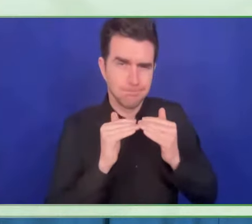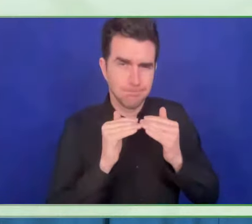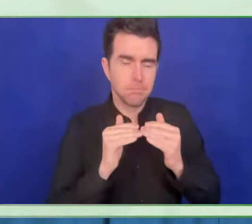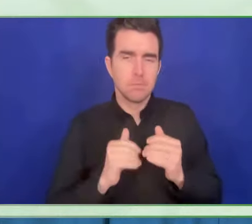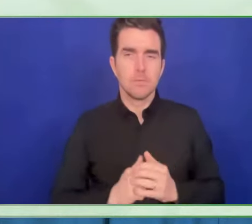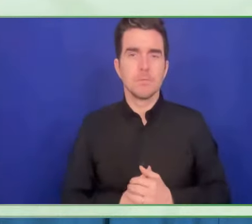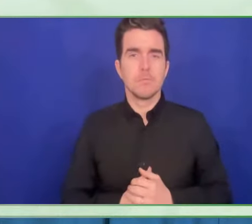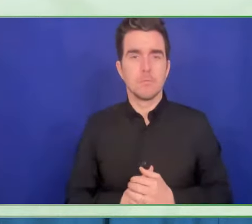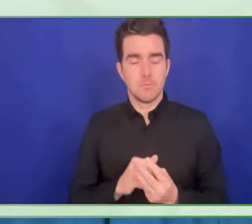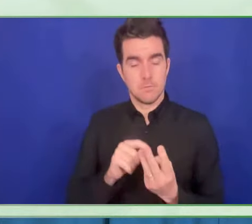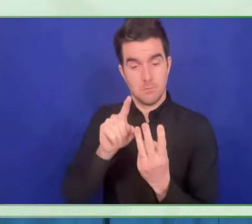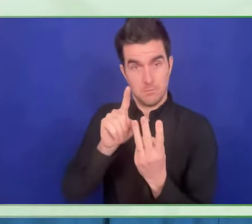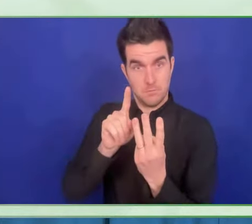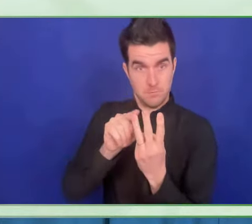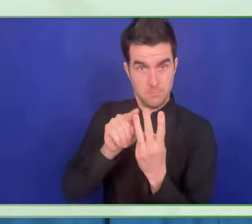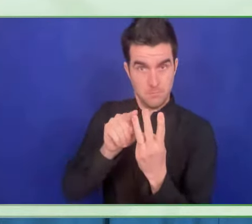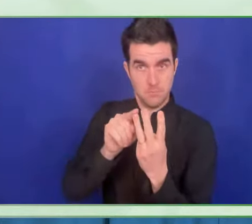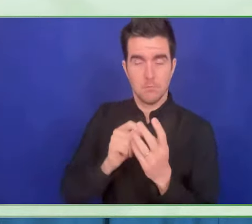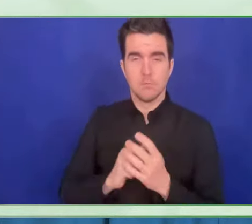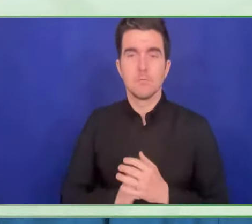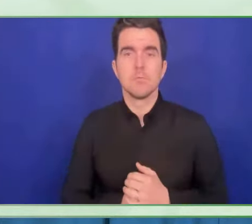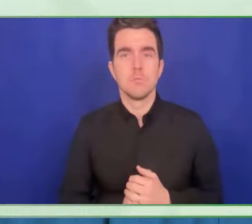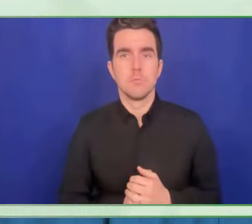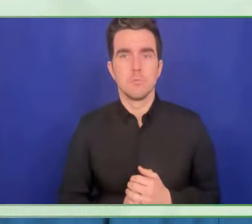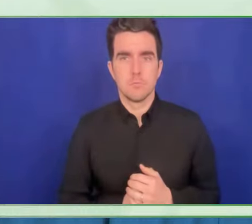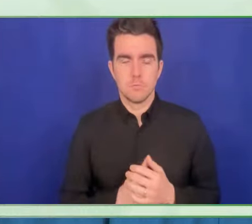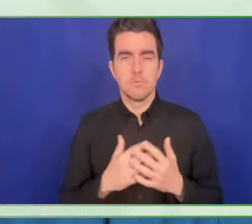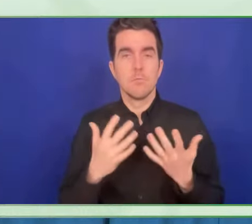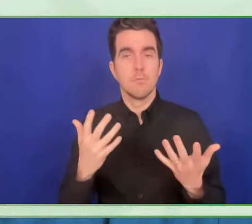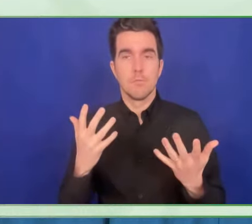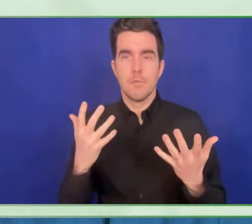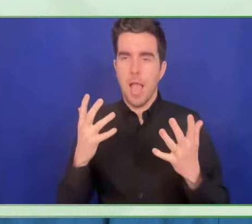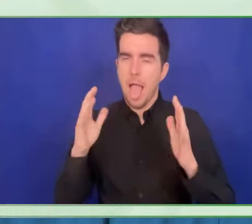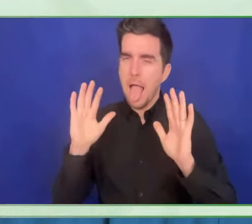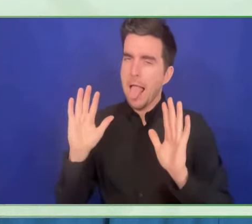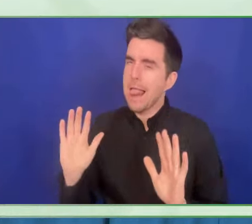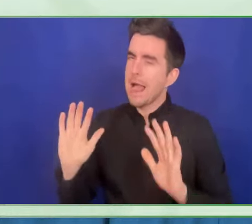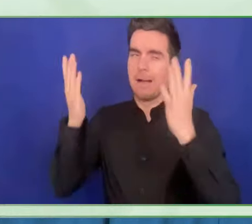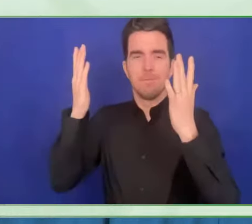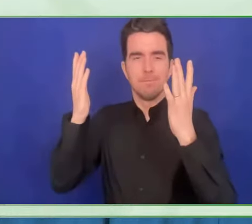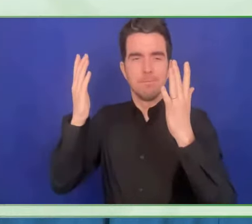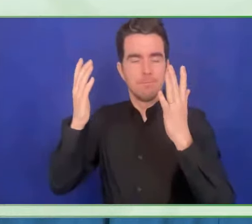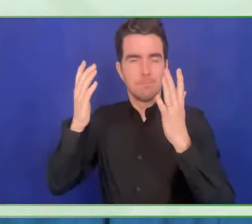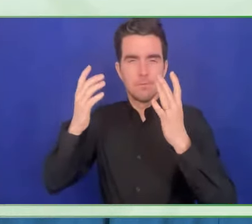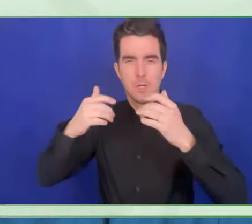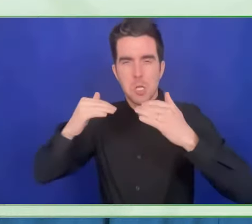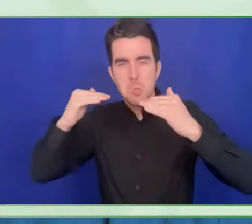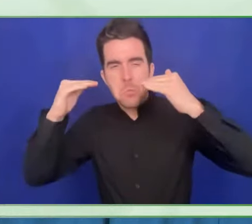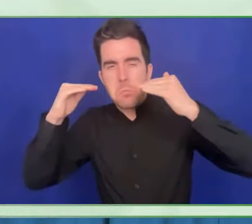market that are of quality and for that, to get the necessary skills